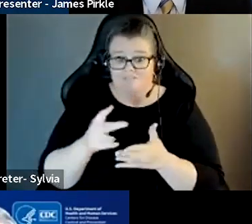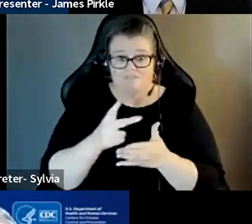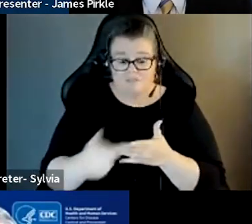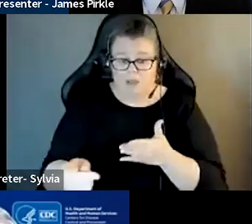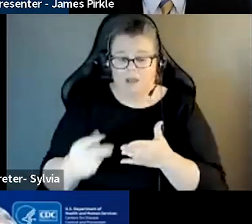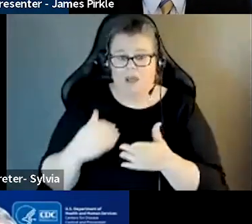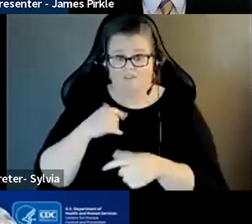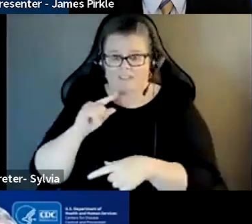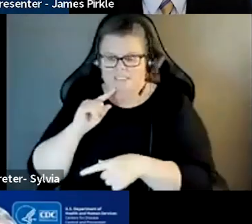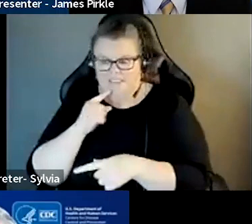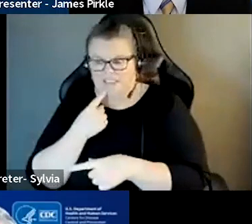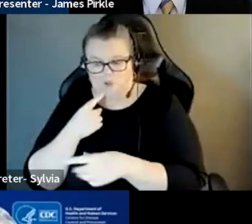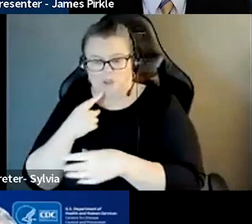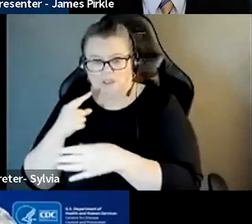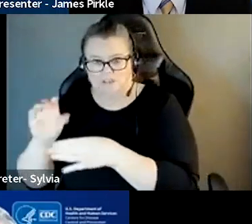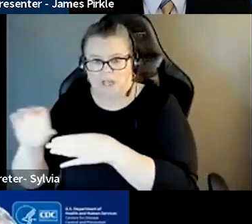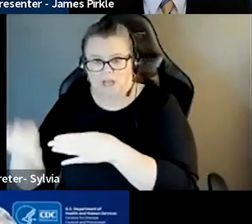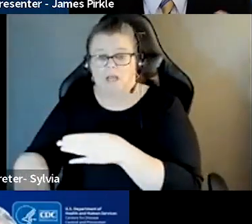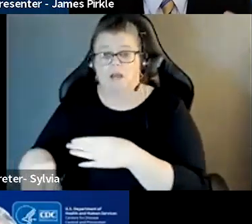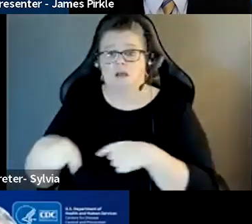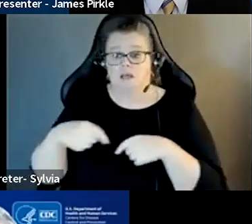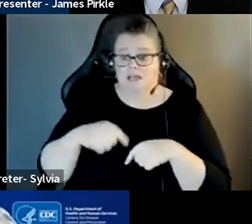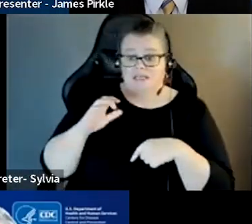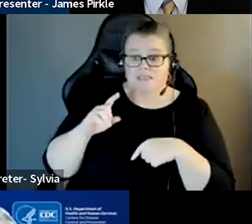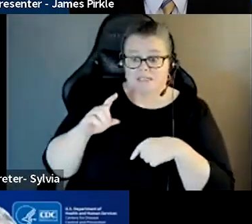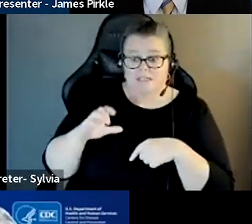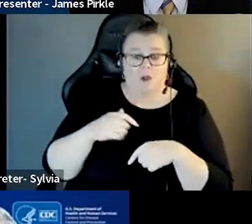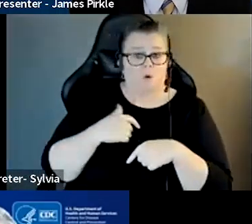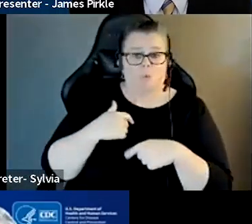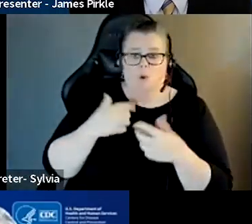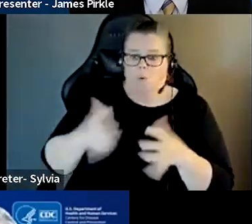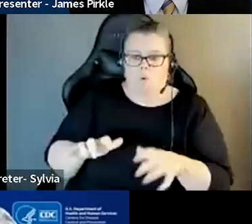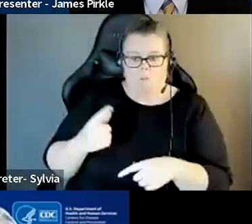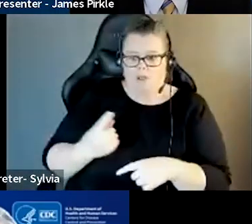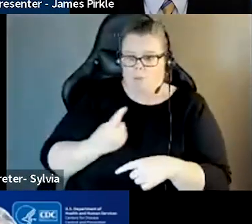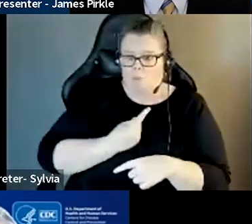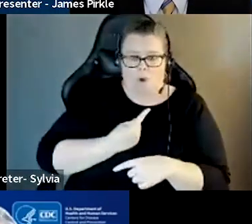to be the only lab that's working on it. We're going to give it our best shot, pull the best people together to do it.